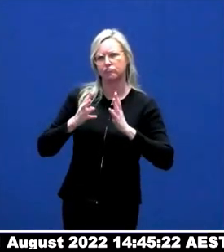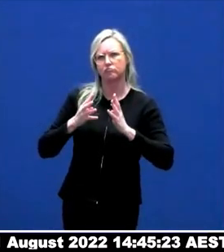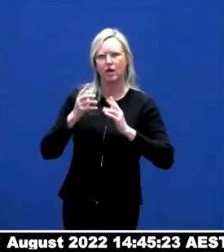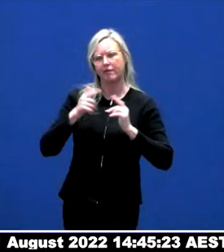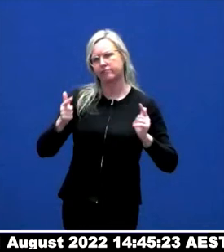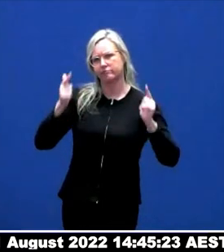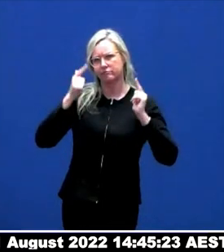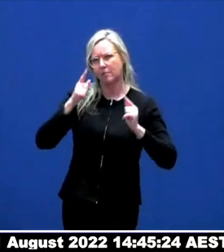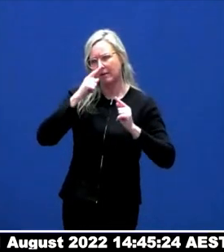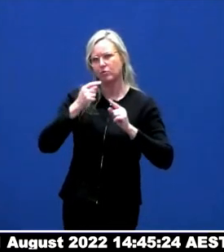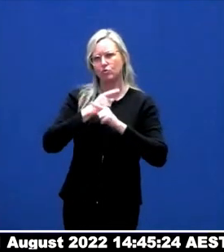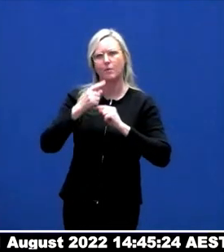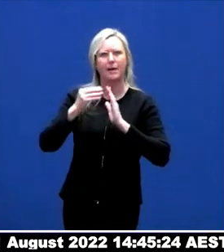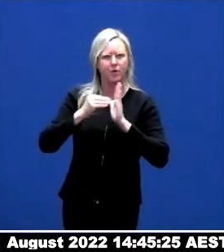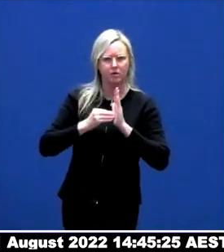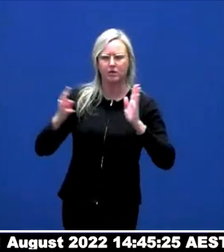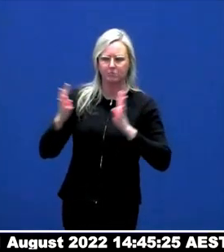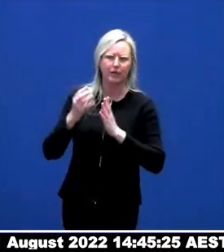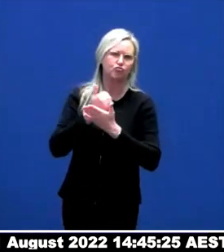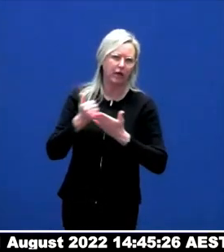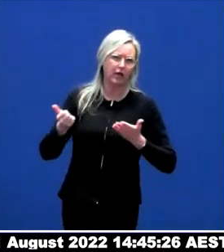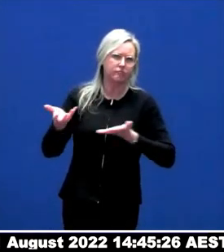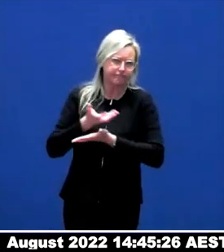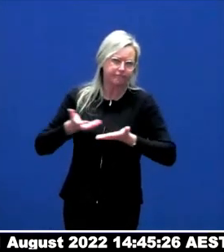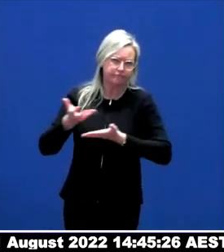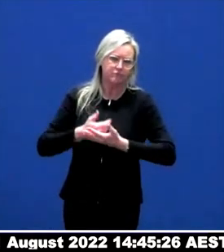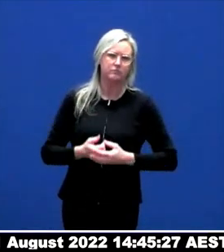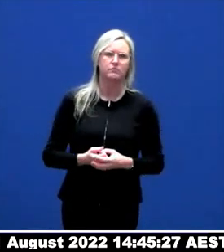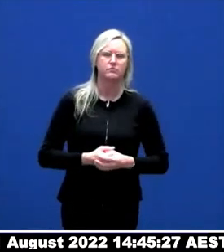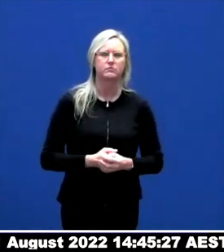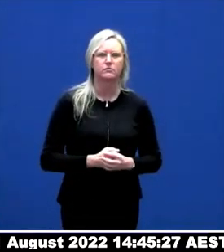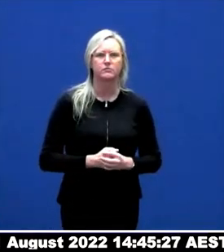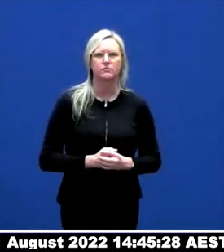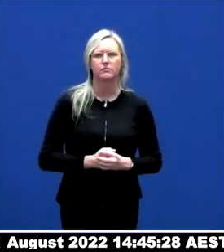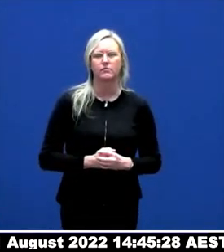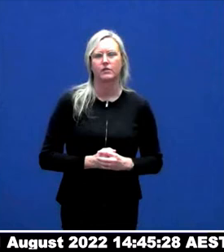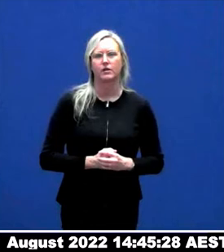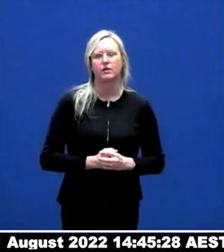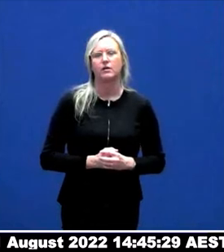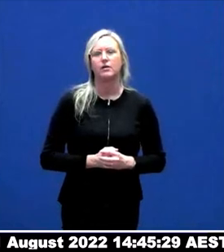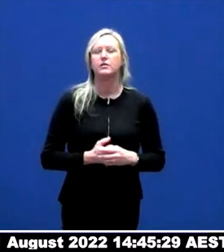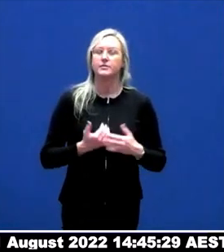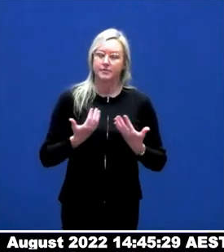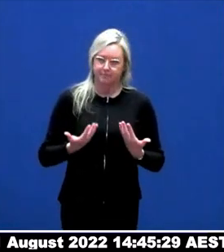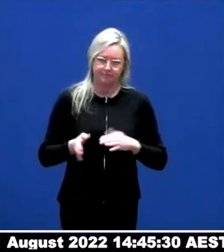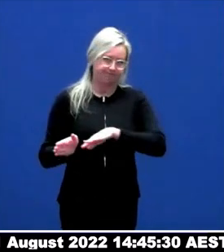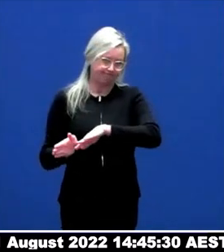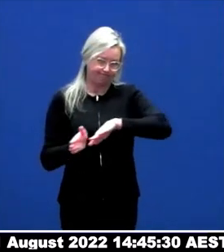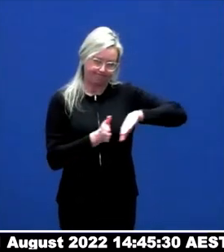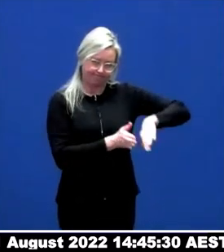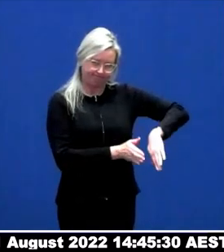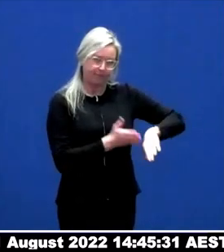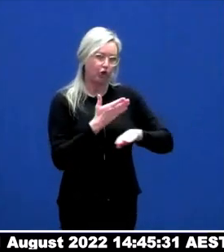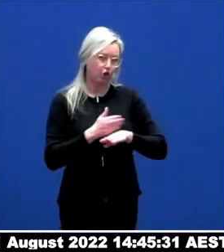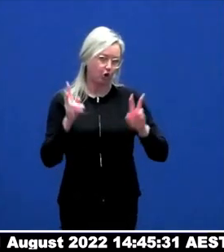these issues. MS DOWSETT: So, I want to change tack now and ask you some questions